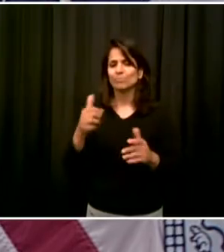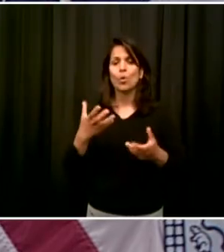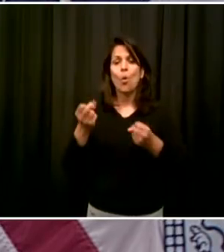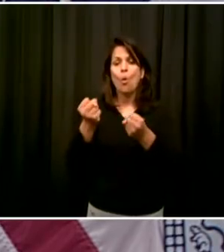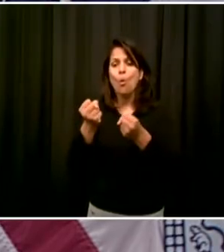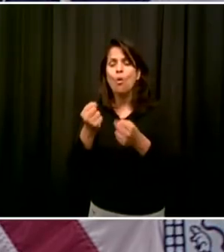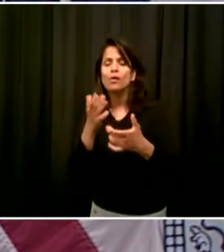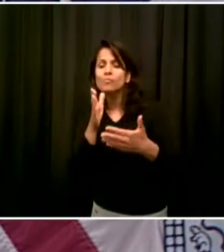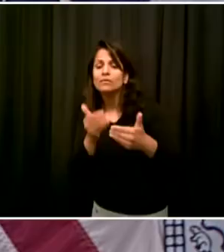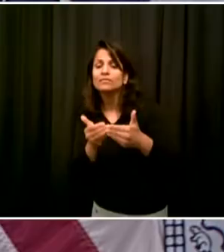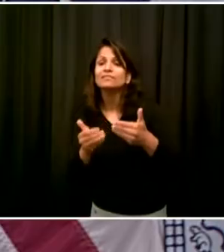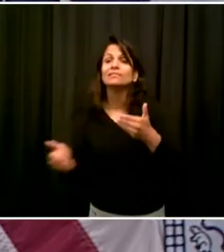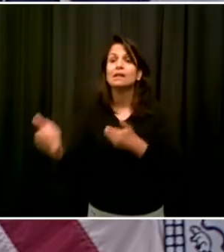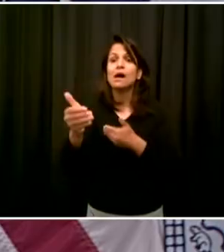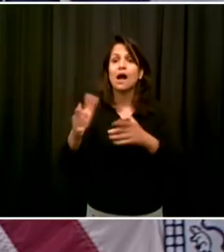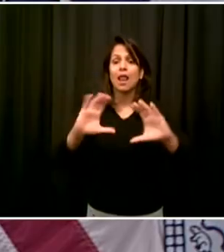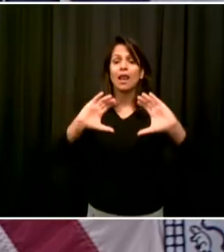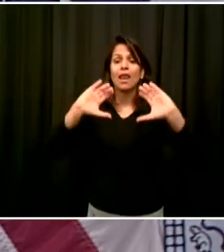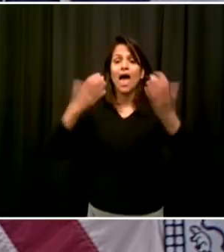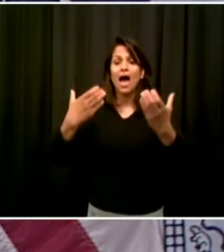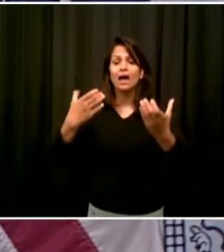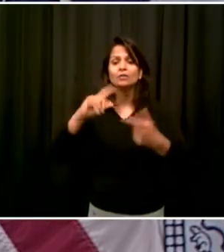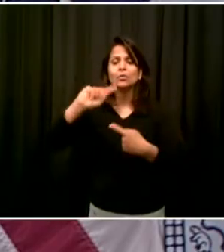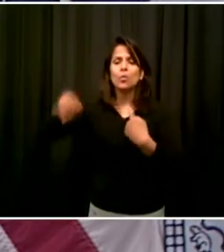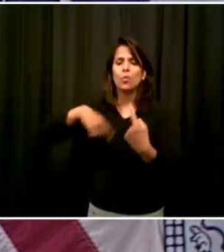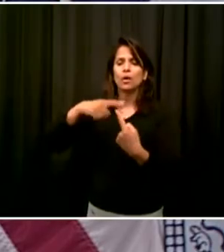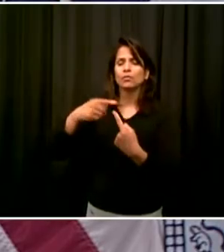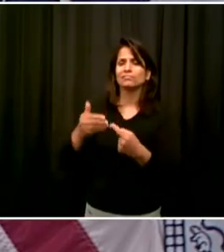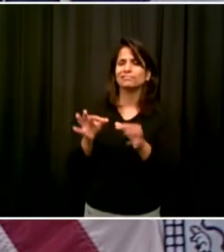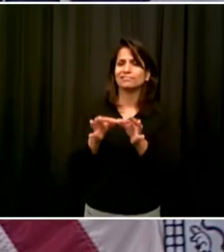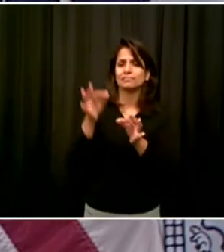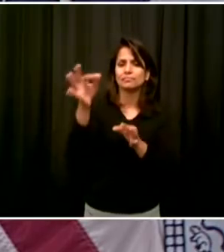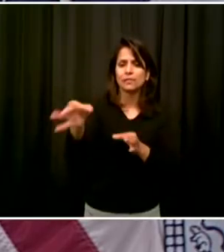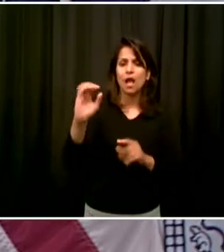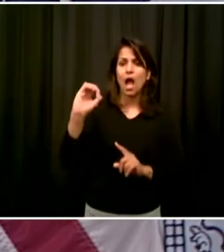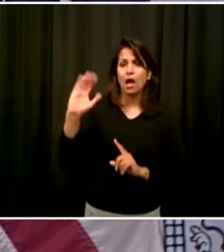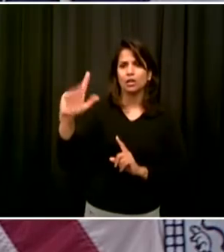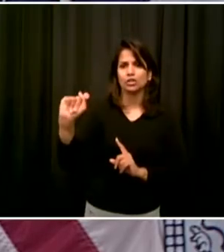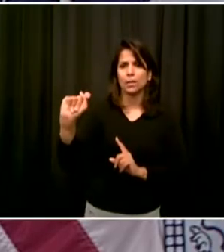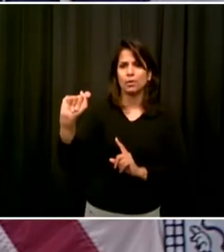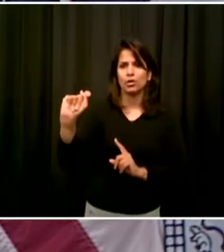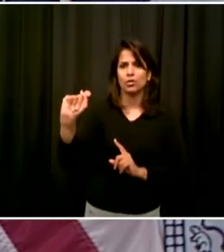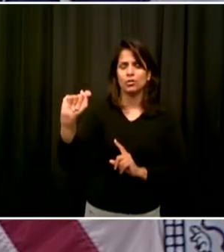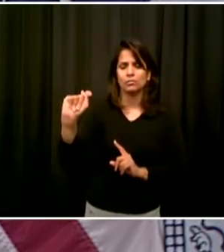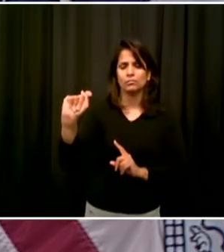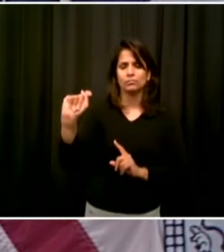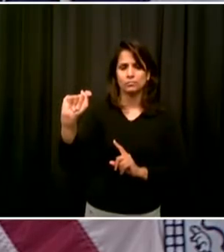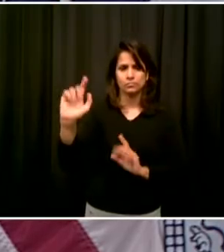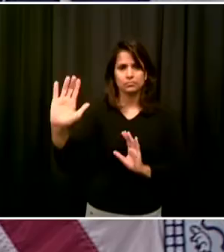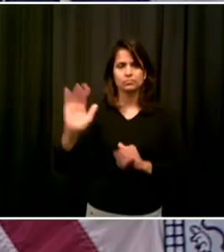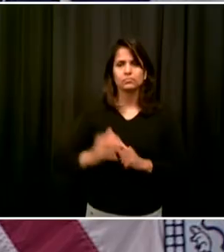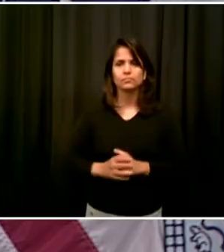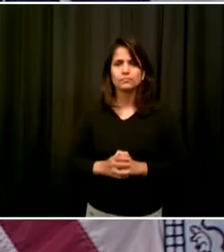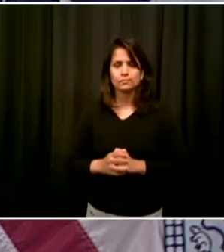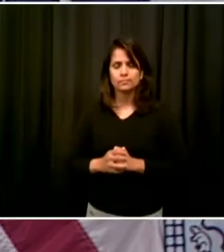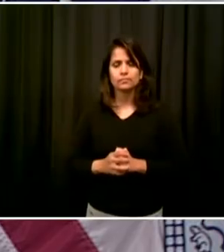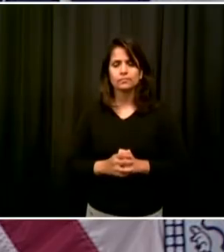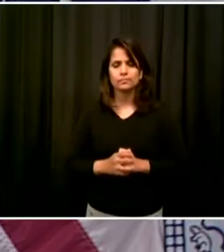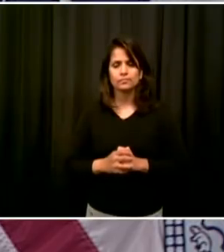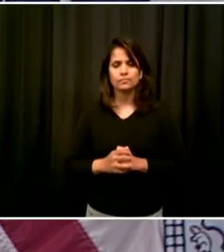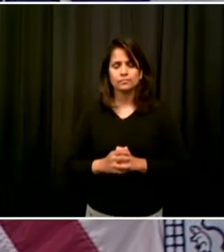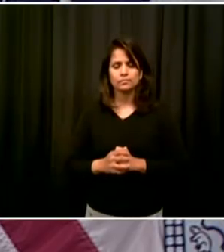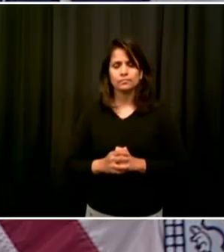OCTOBER.